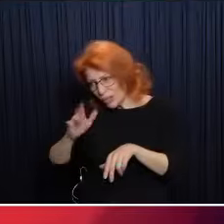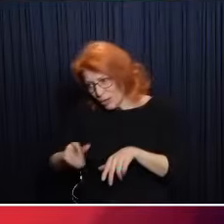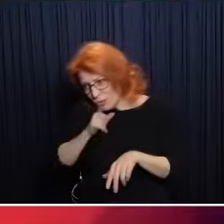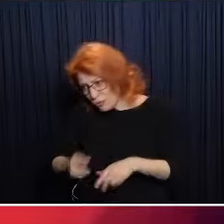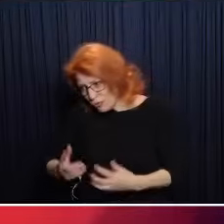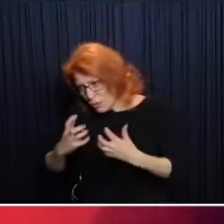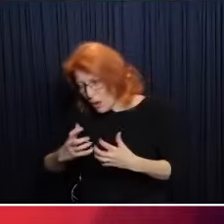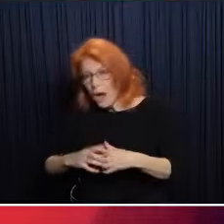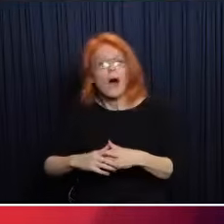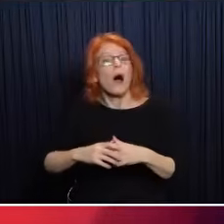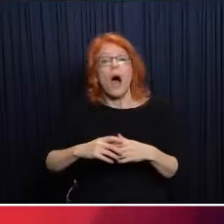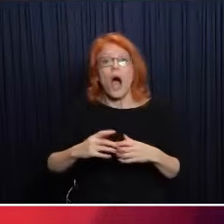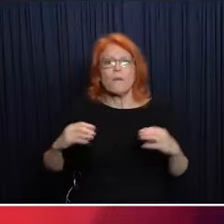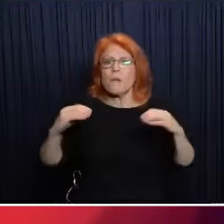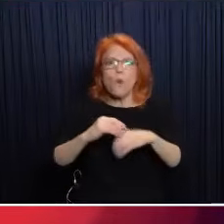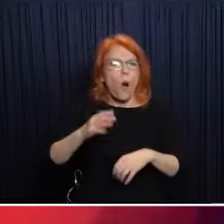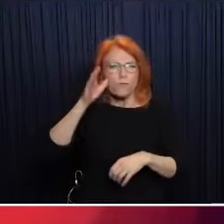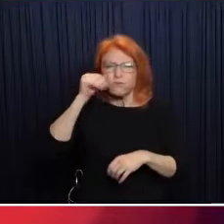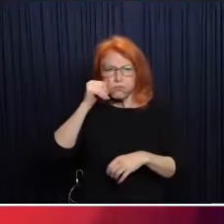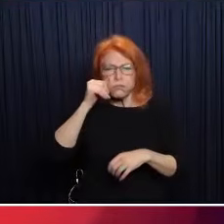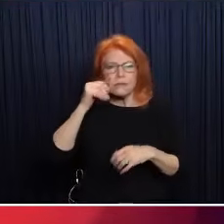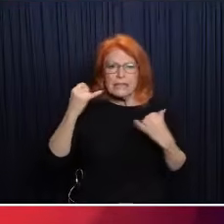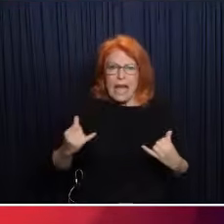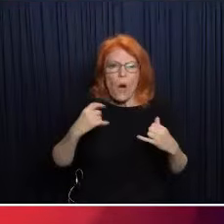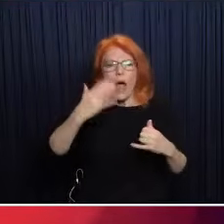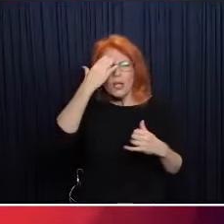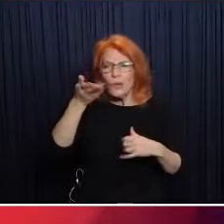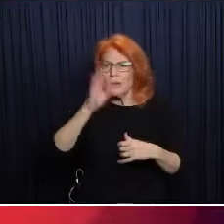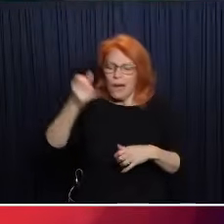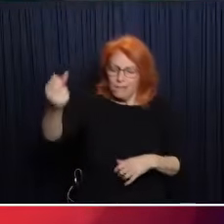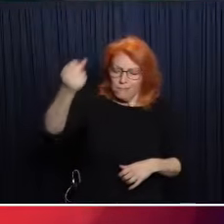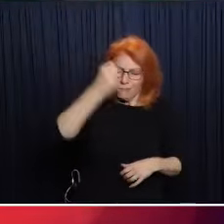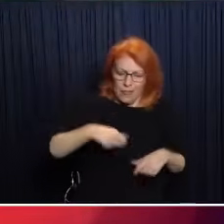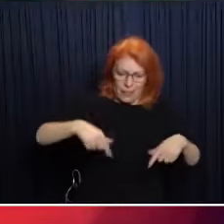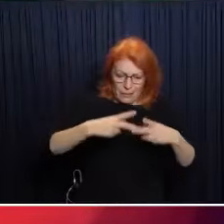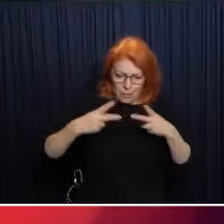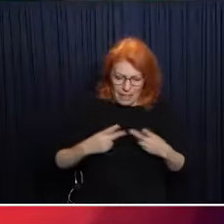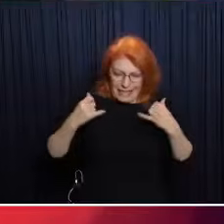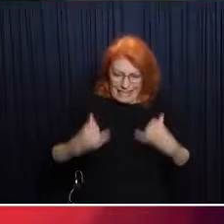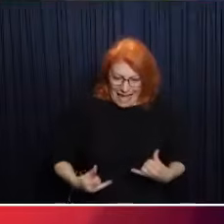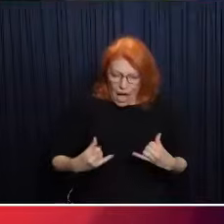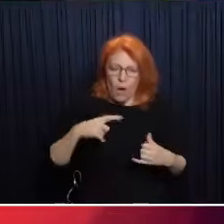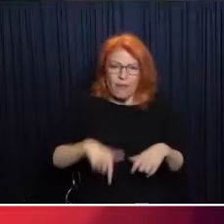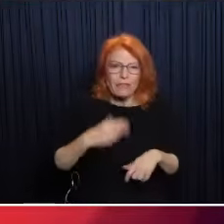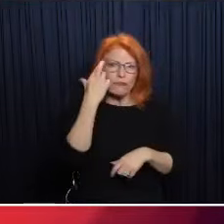AFFECUATE CHANGE. WE WERE HERE WHEN CHARLIE KIRK